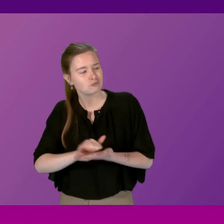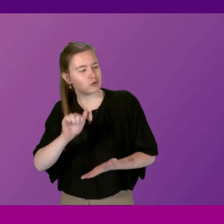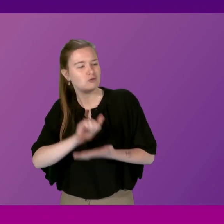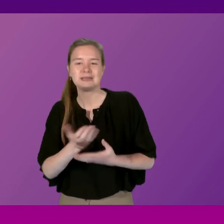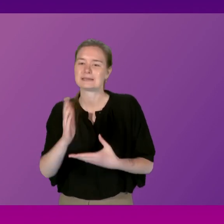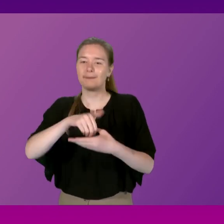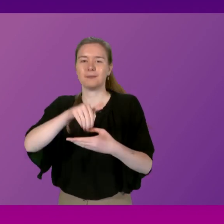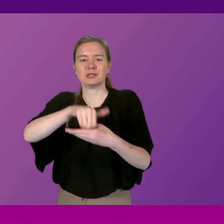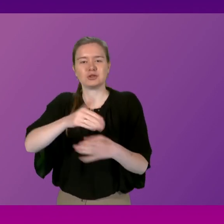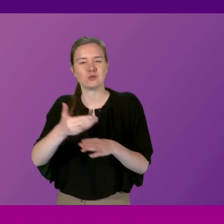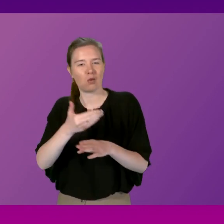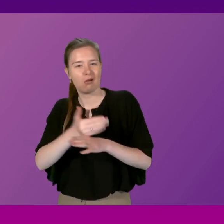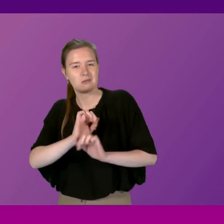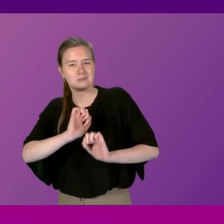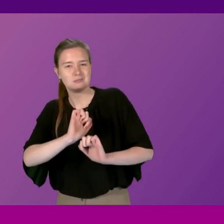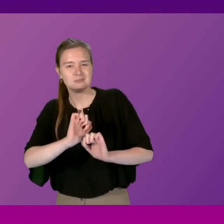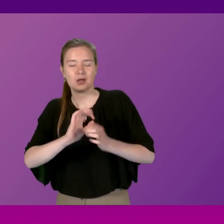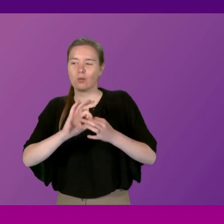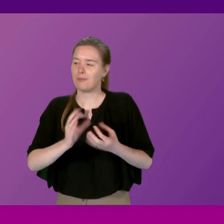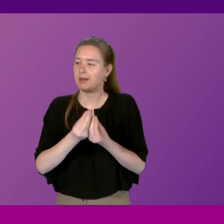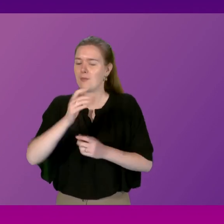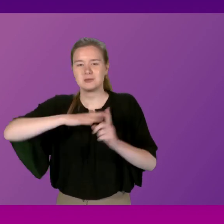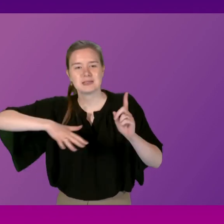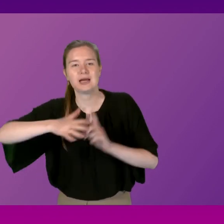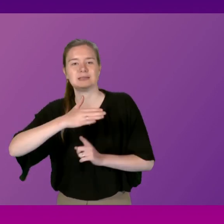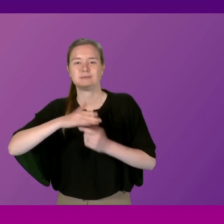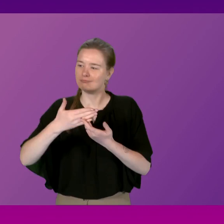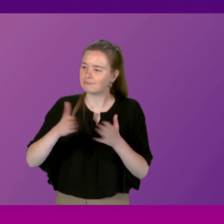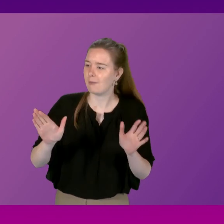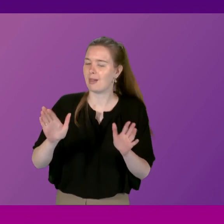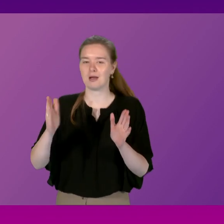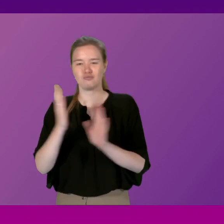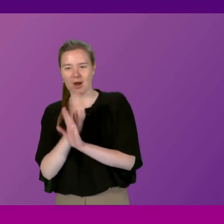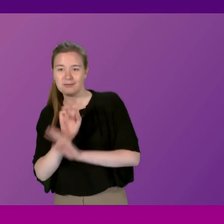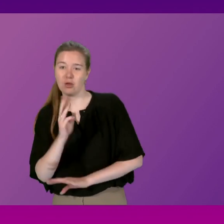and work by people from across society and across the public, private and third sectors,